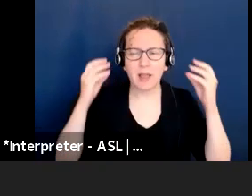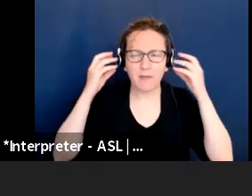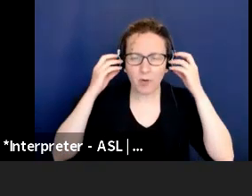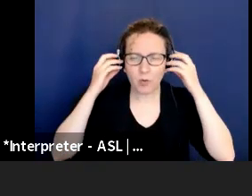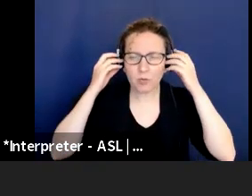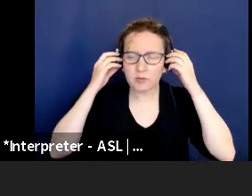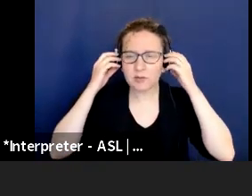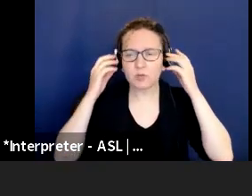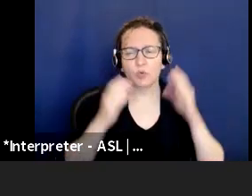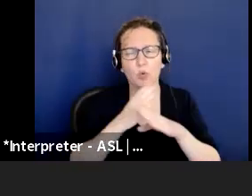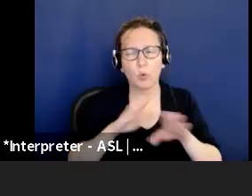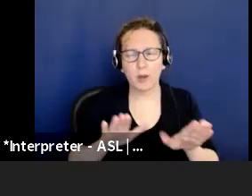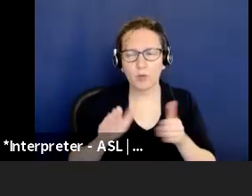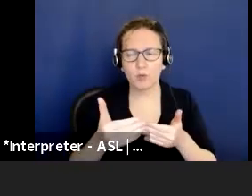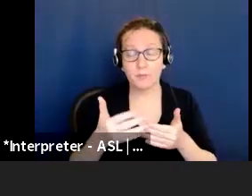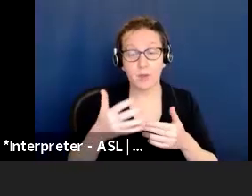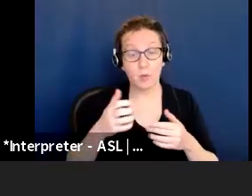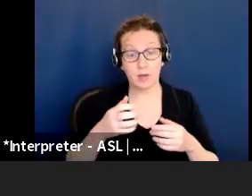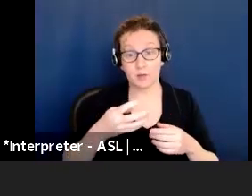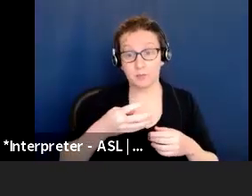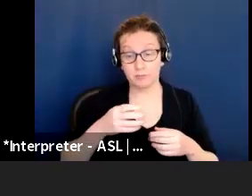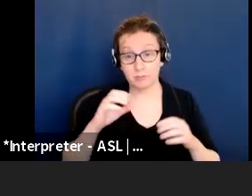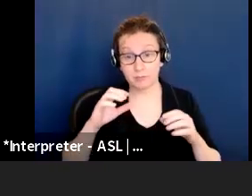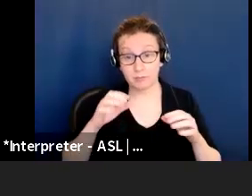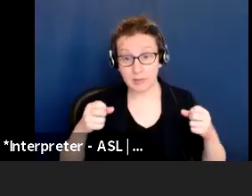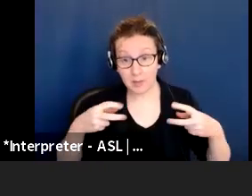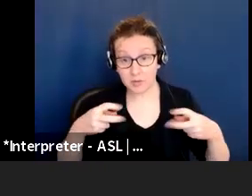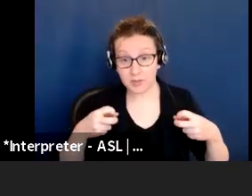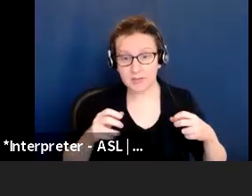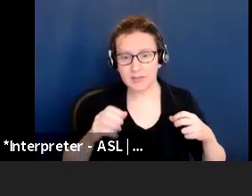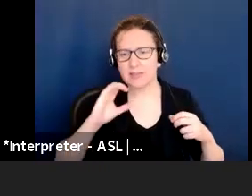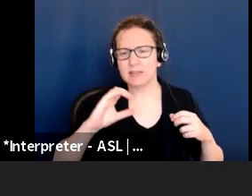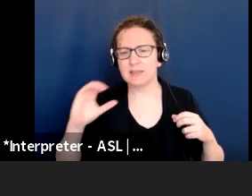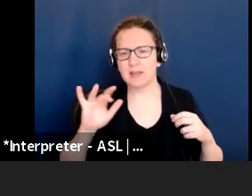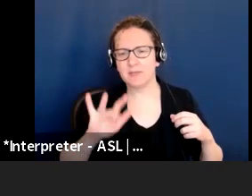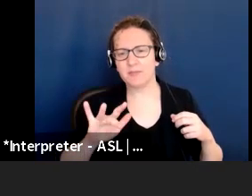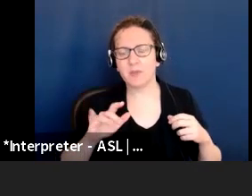To view captions, click the CC button or use the StreamText link that will be provided